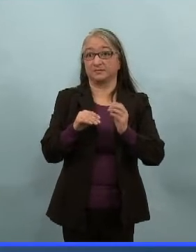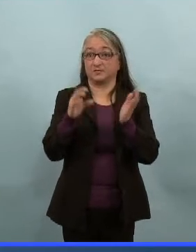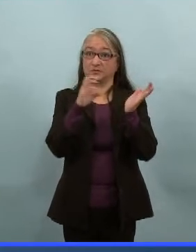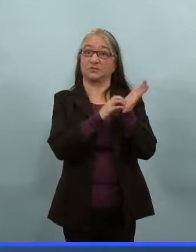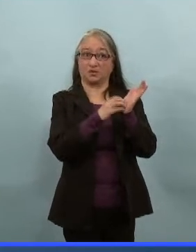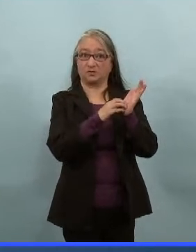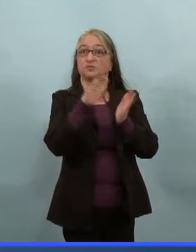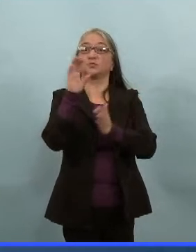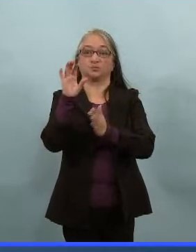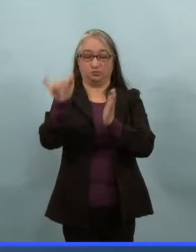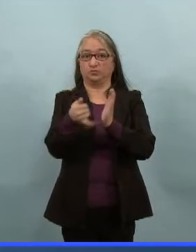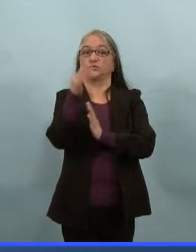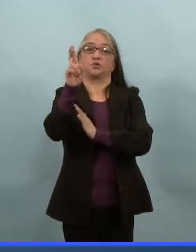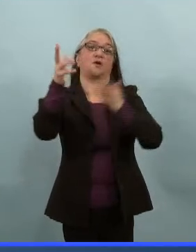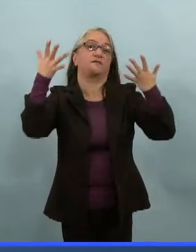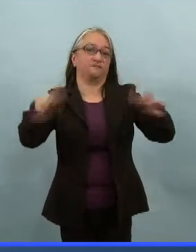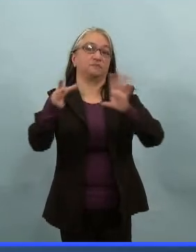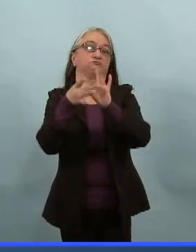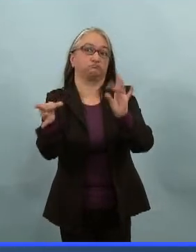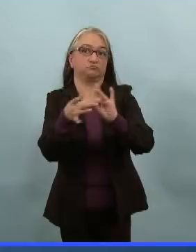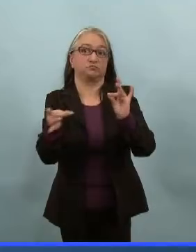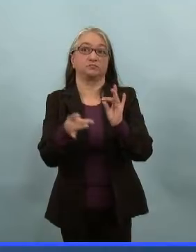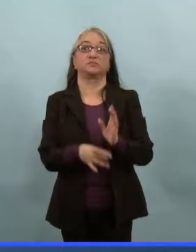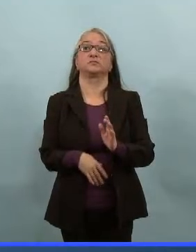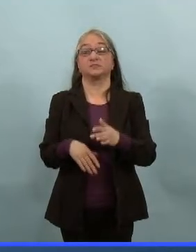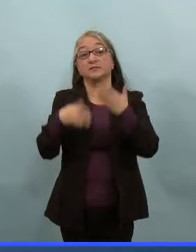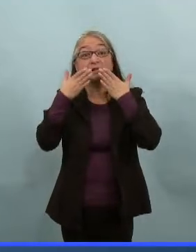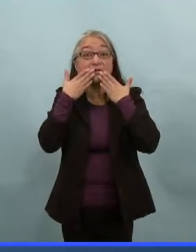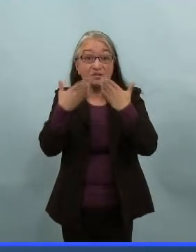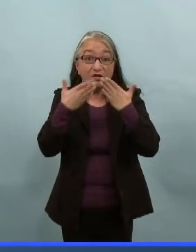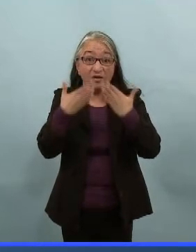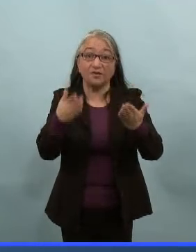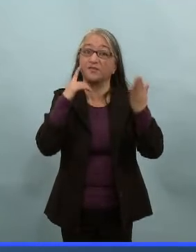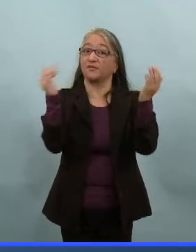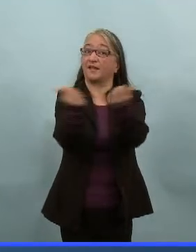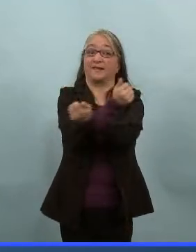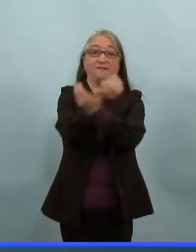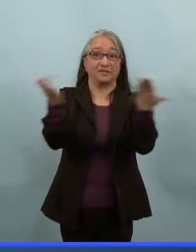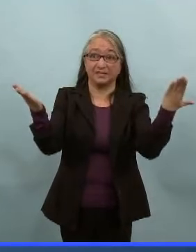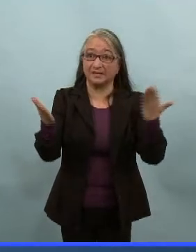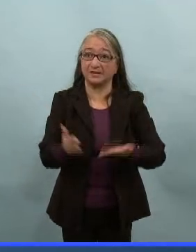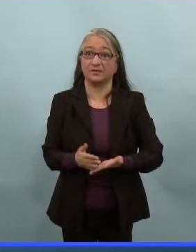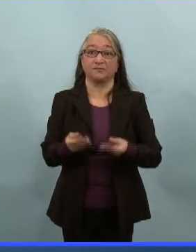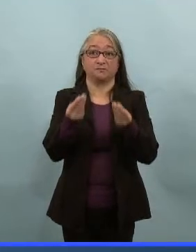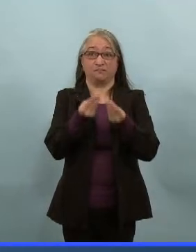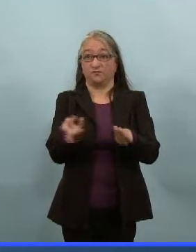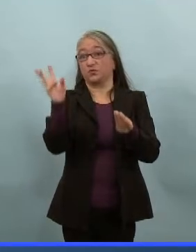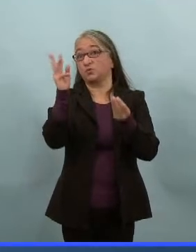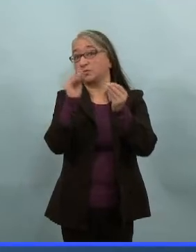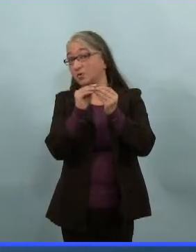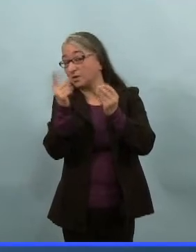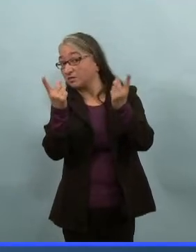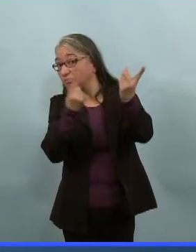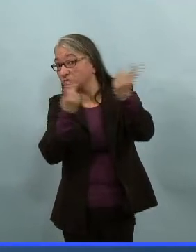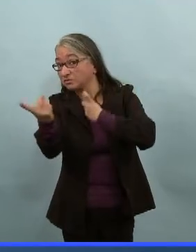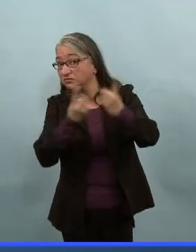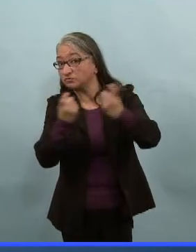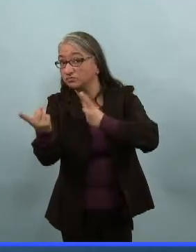thank you doctors we have time for a few more questions media please proceed dr atwal you talked